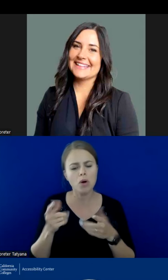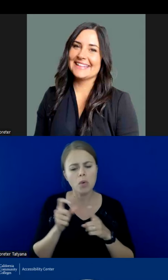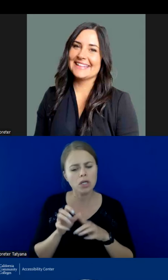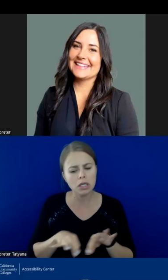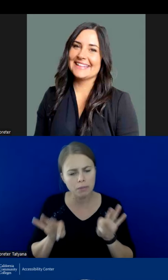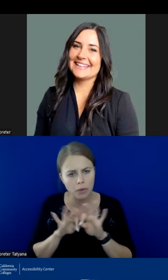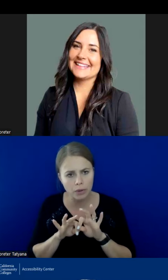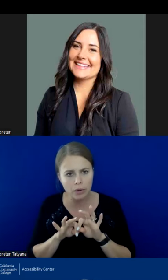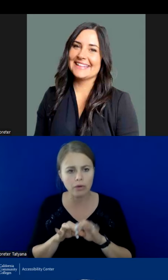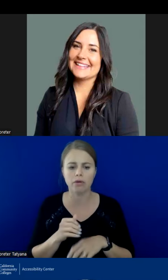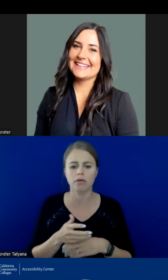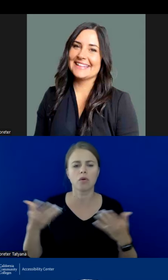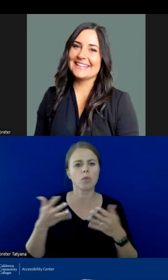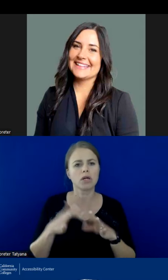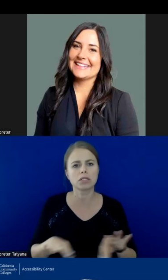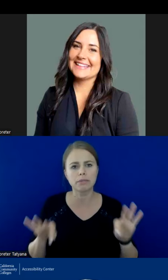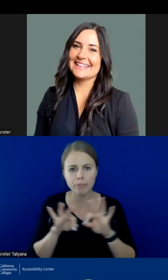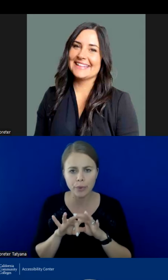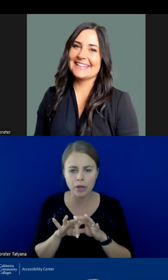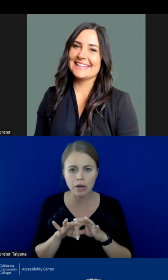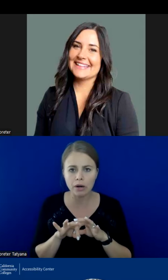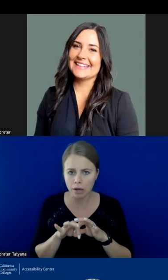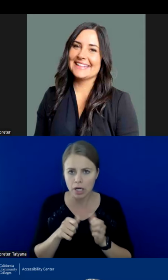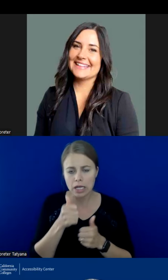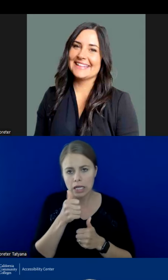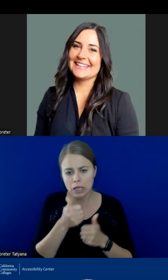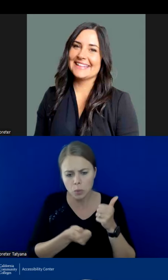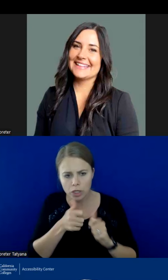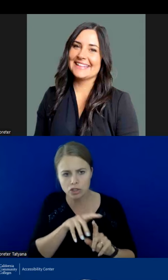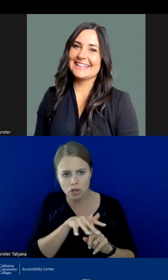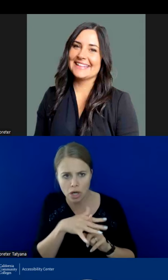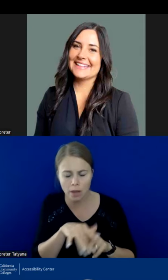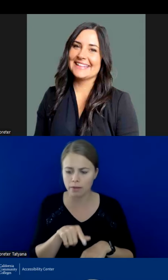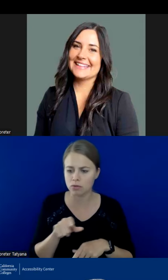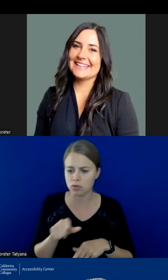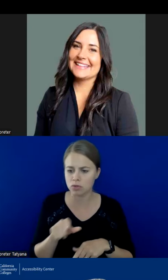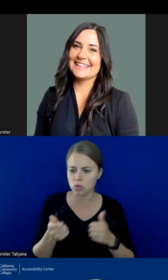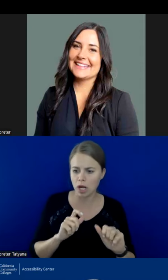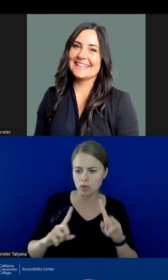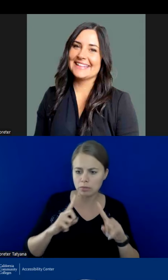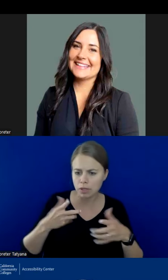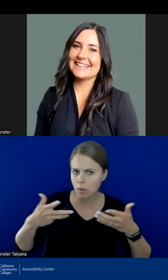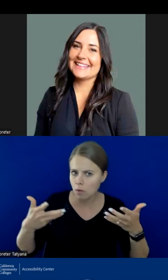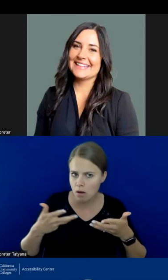and what is important in which context. What are you trying to communicate with a visual.